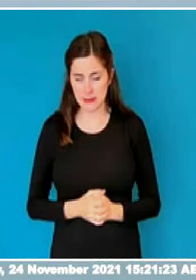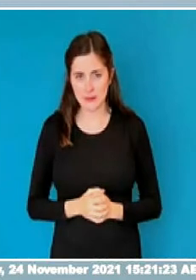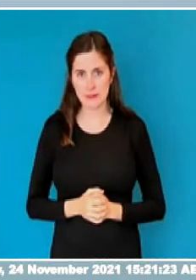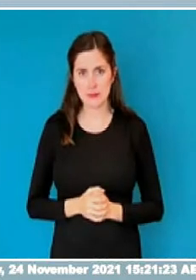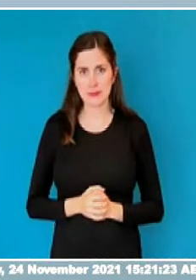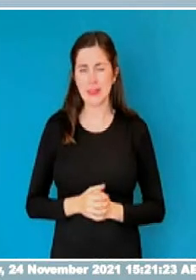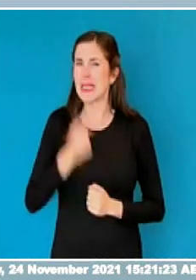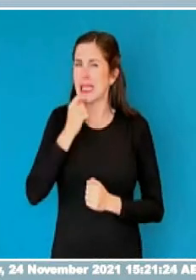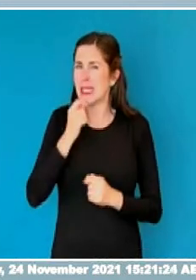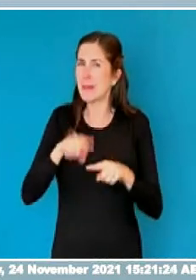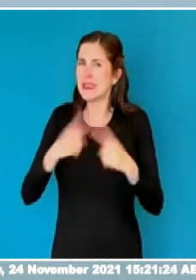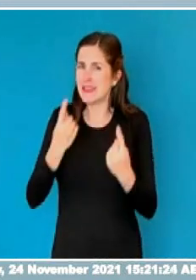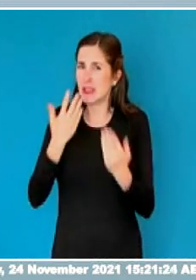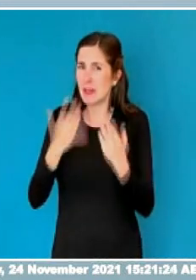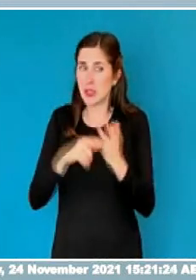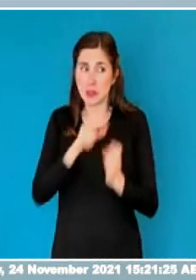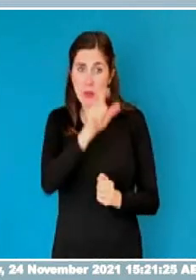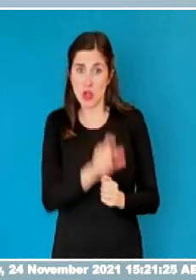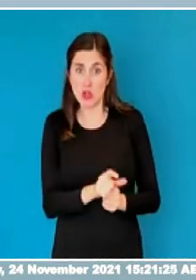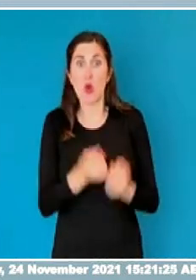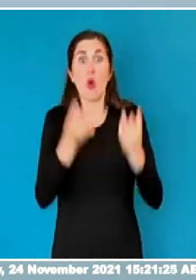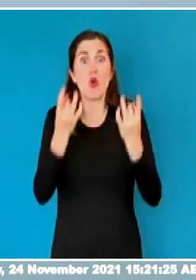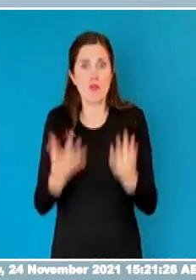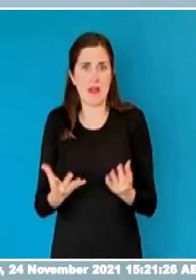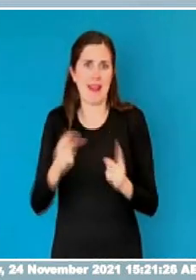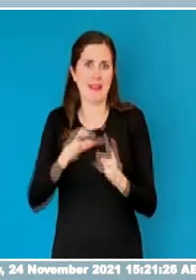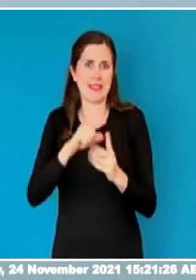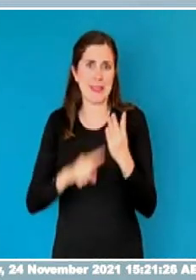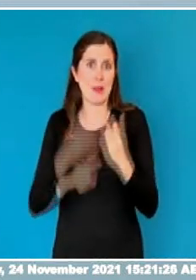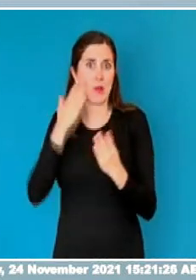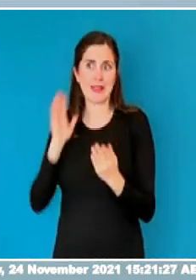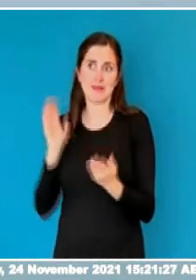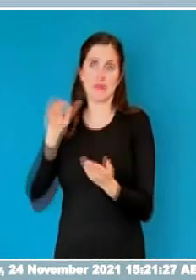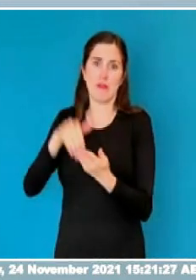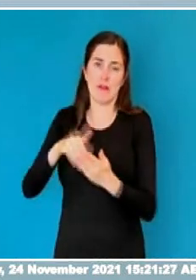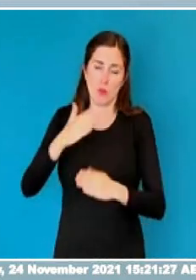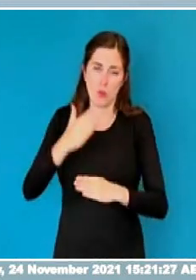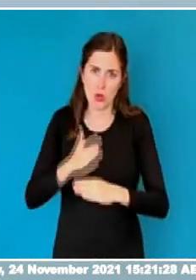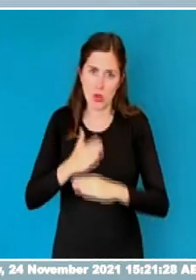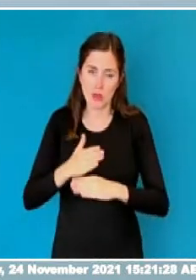jurisdiction which as I've mentioned is Government Departments and agencies and some